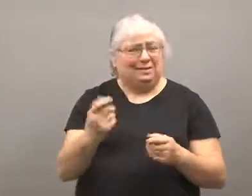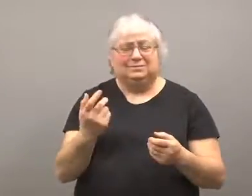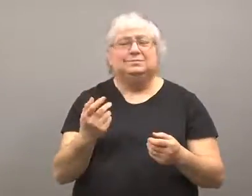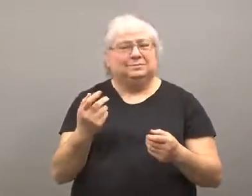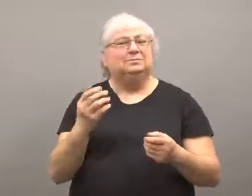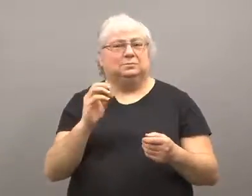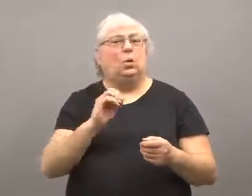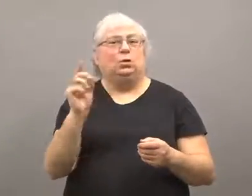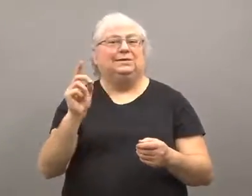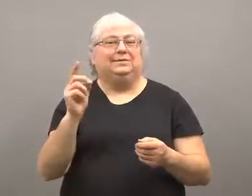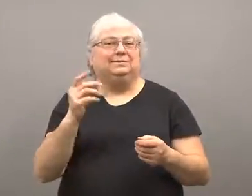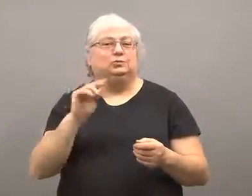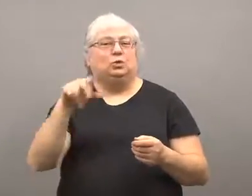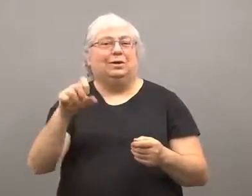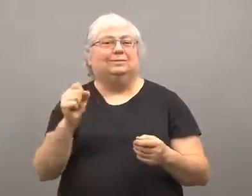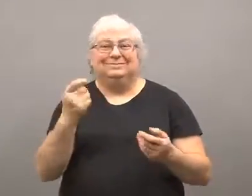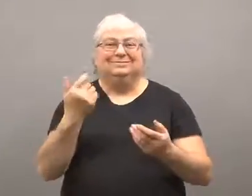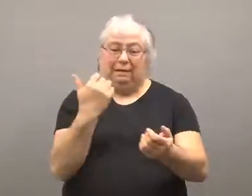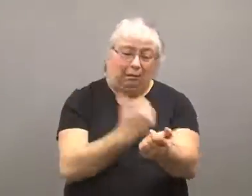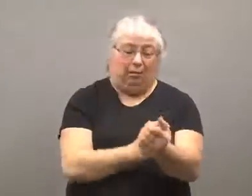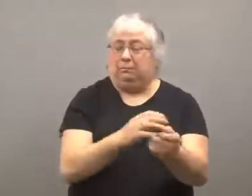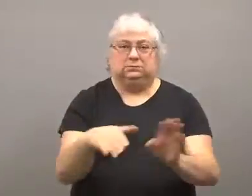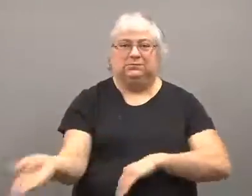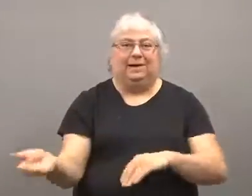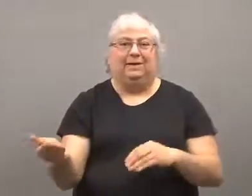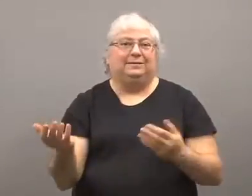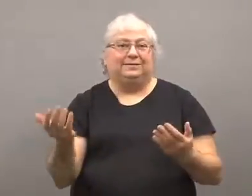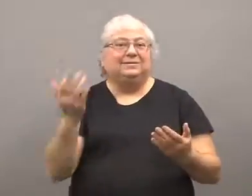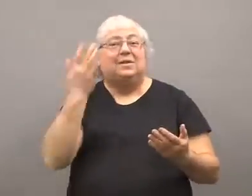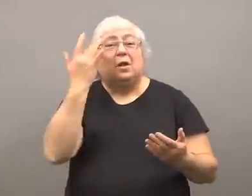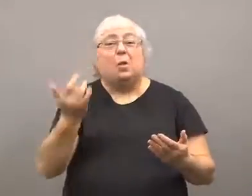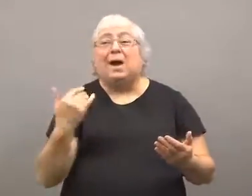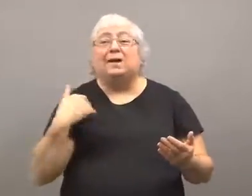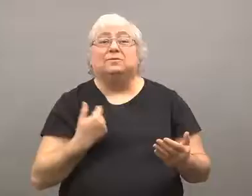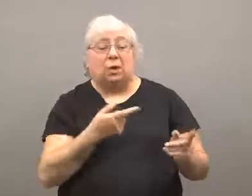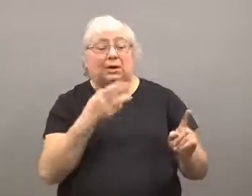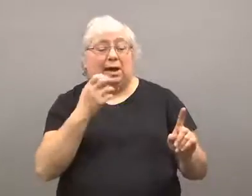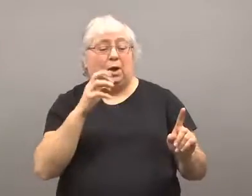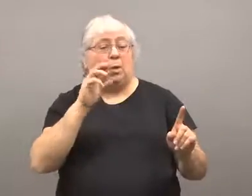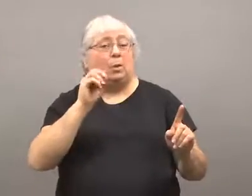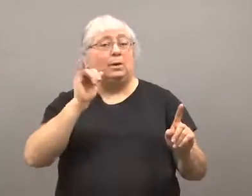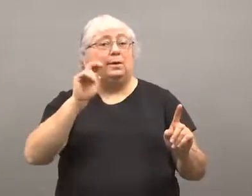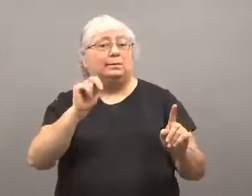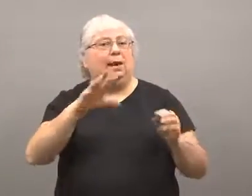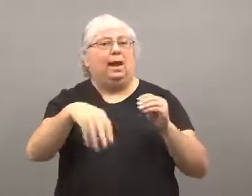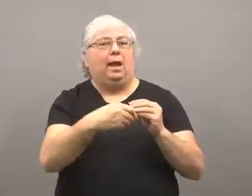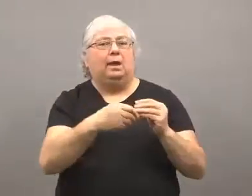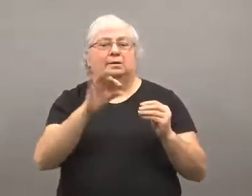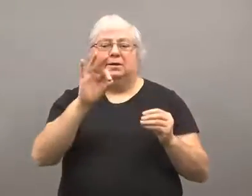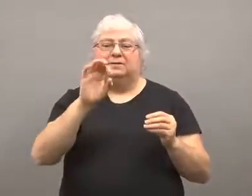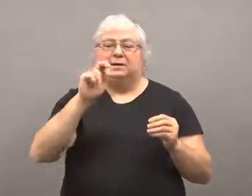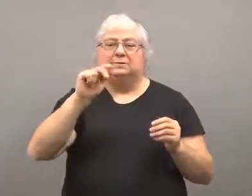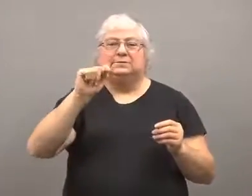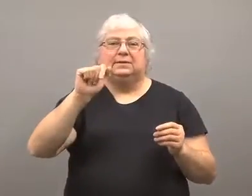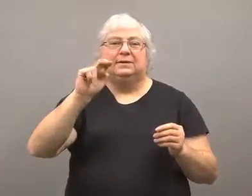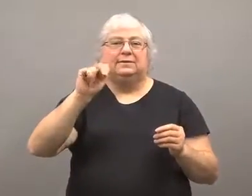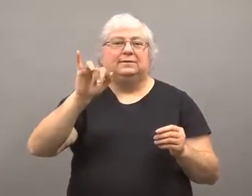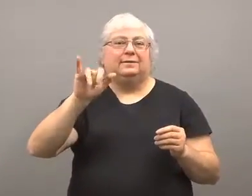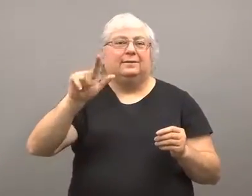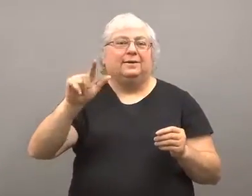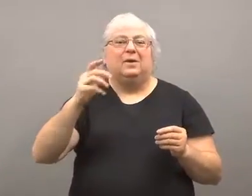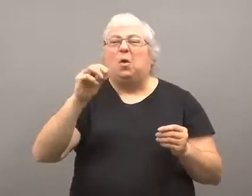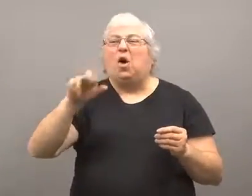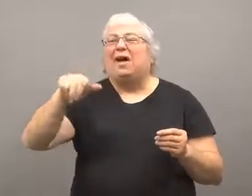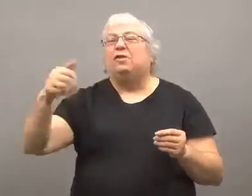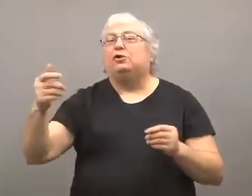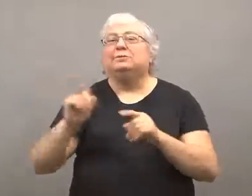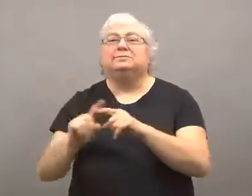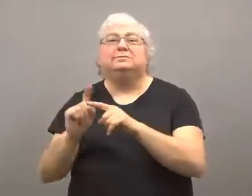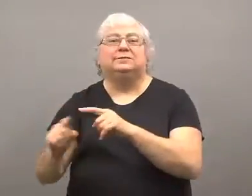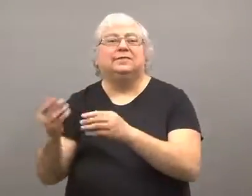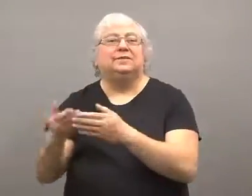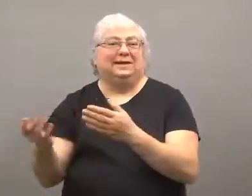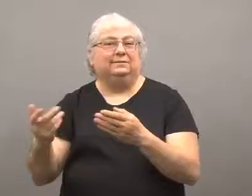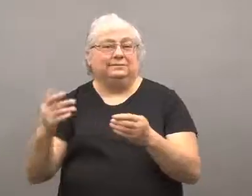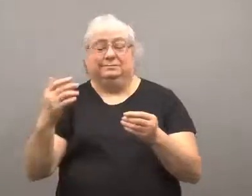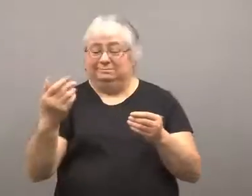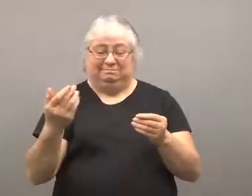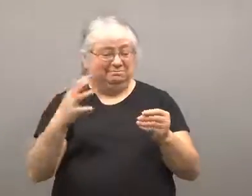have been overdosing and dying.